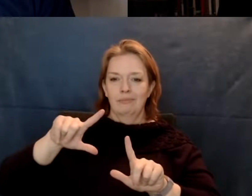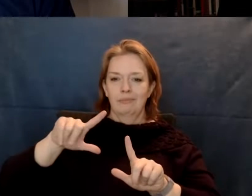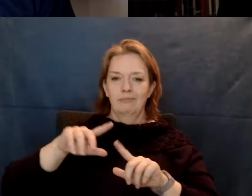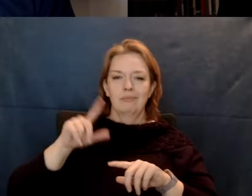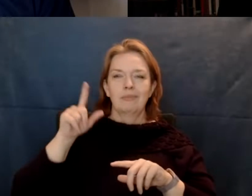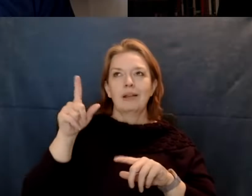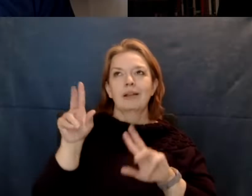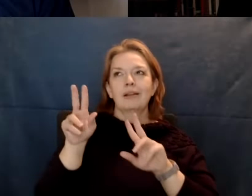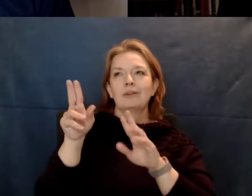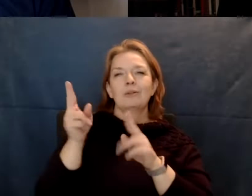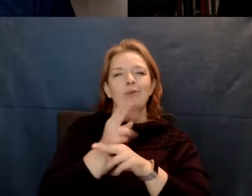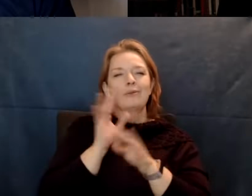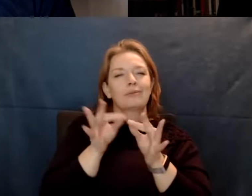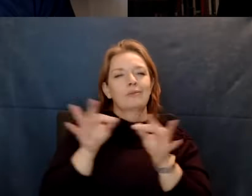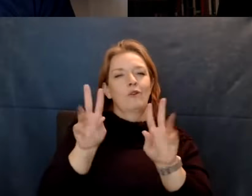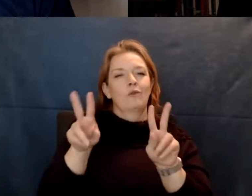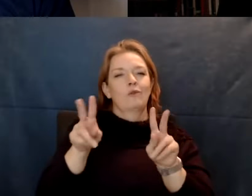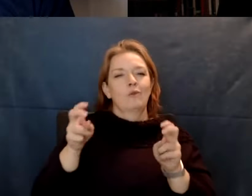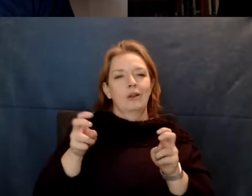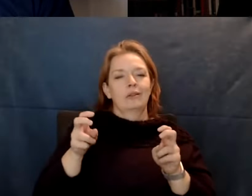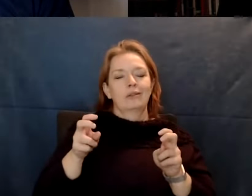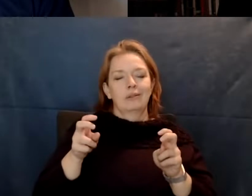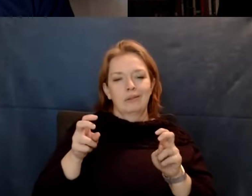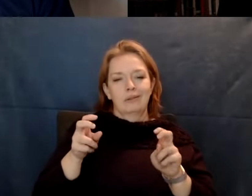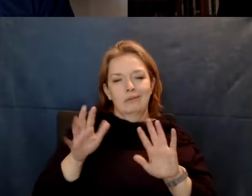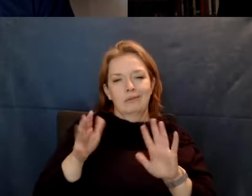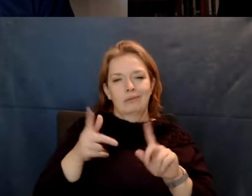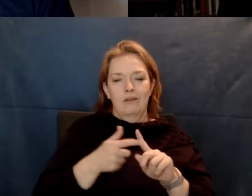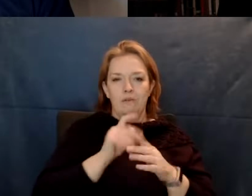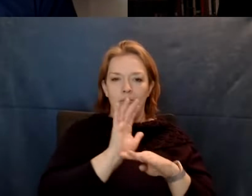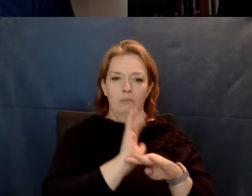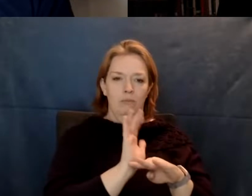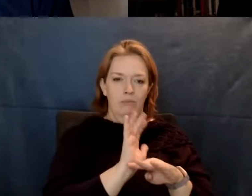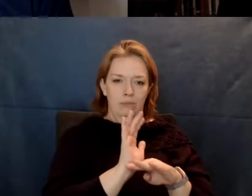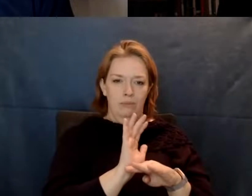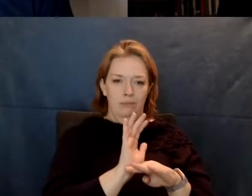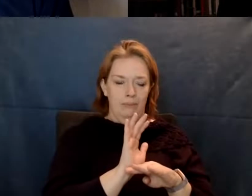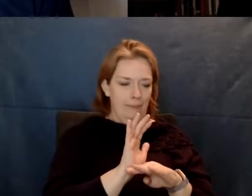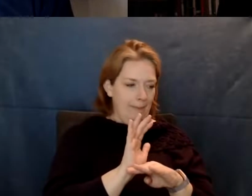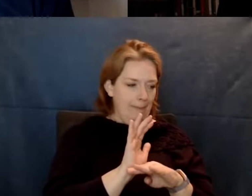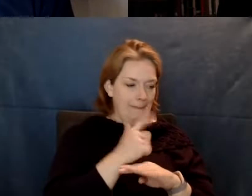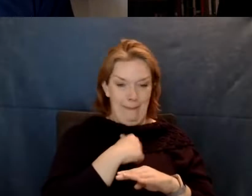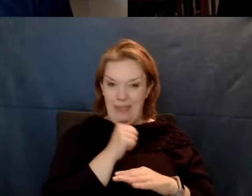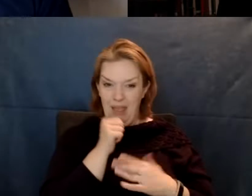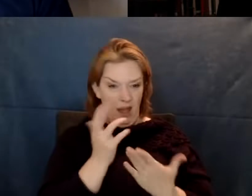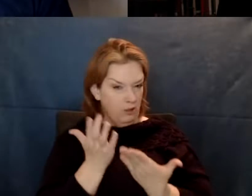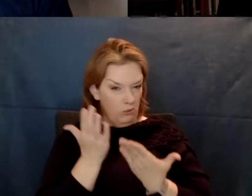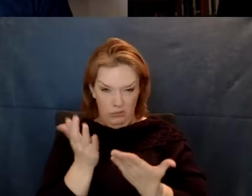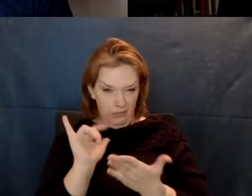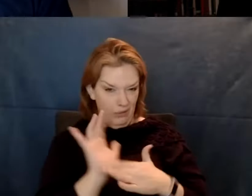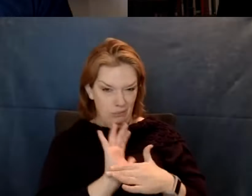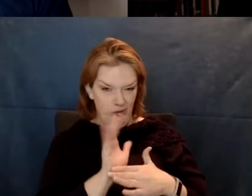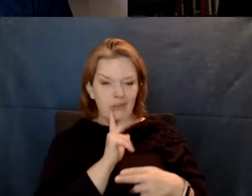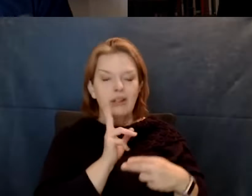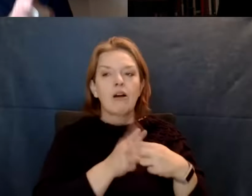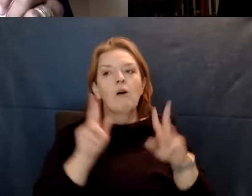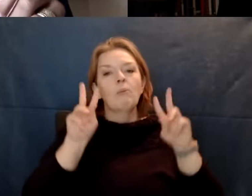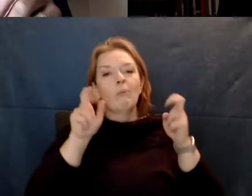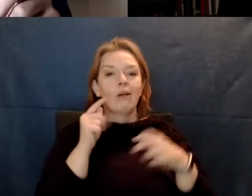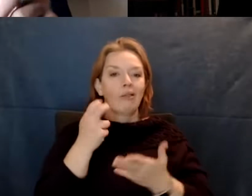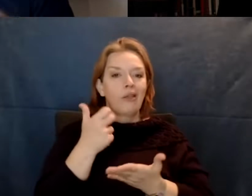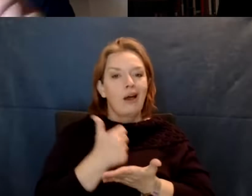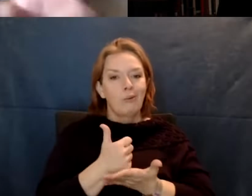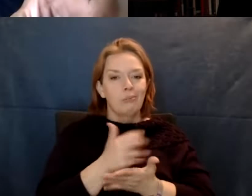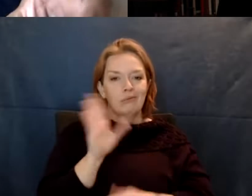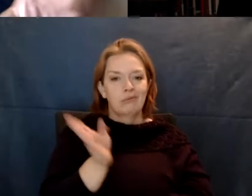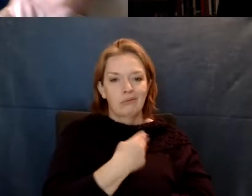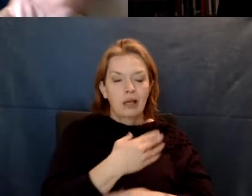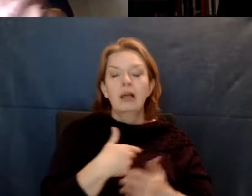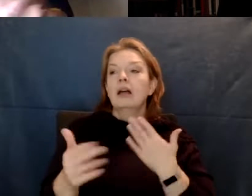phrase from this movie I don't recommend called The Help, but it says, but in The Help I think